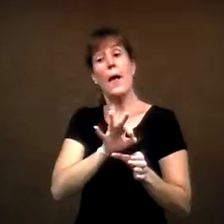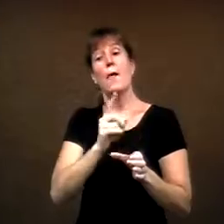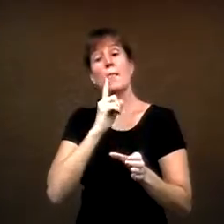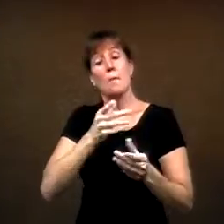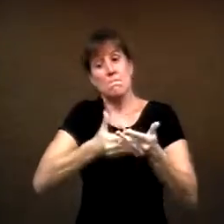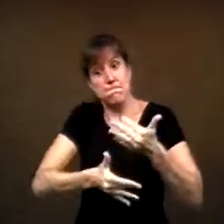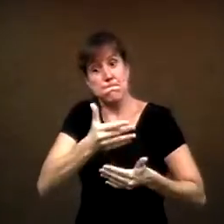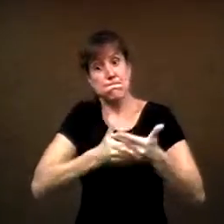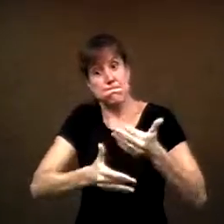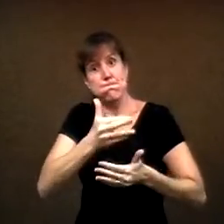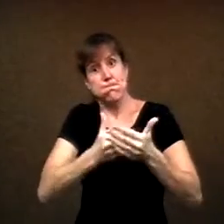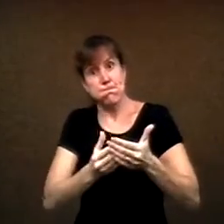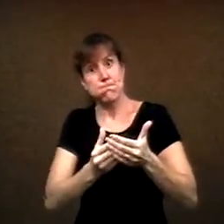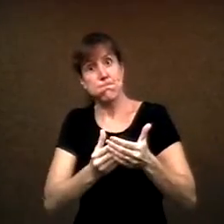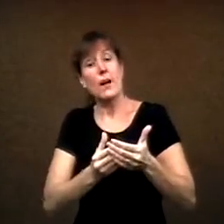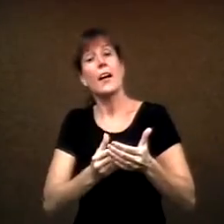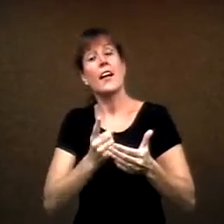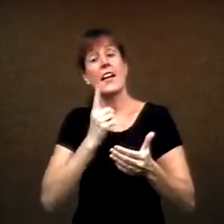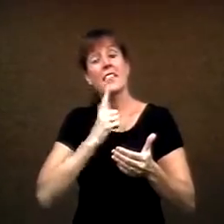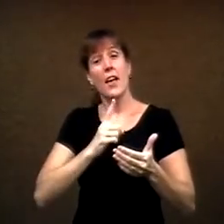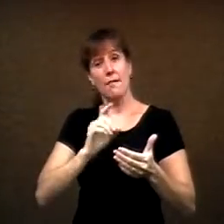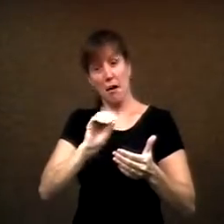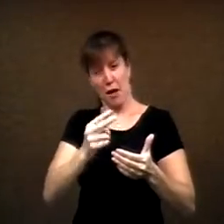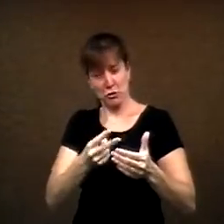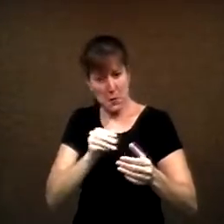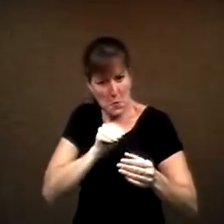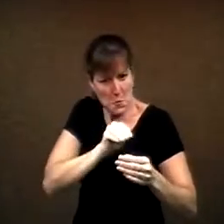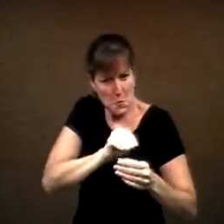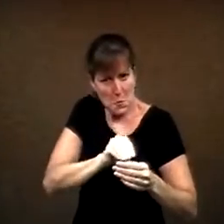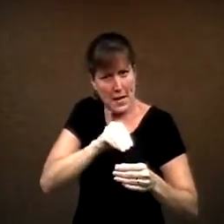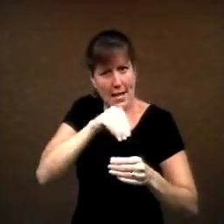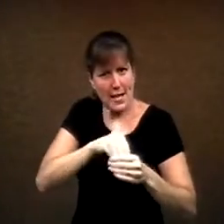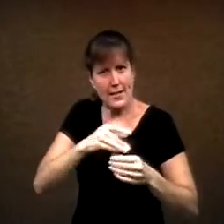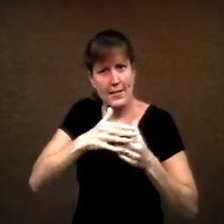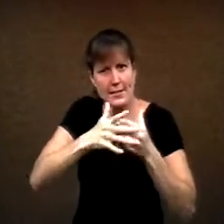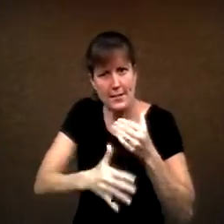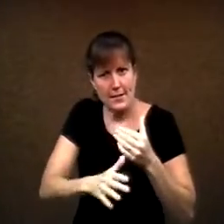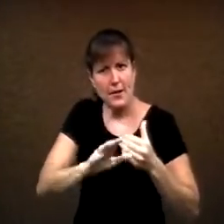uh, where, the blood will circulate in lung tissue, and become saturated with oxygen.